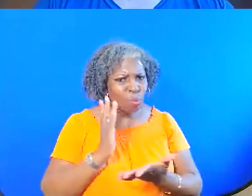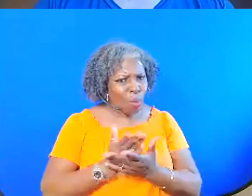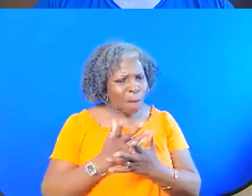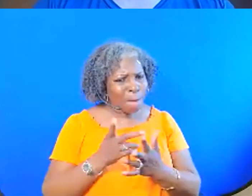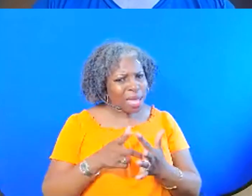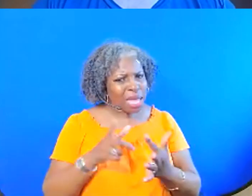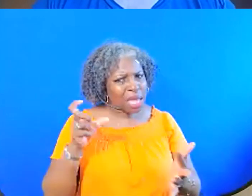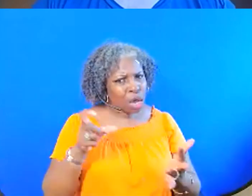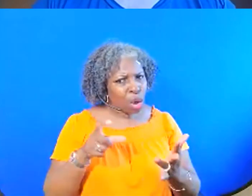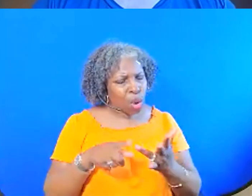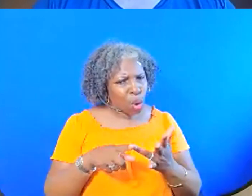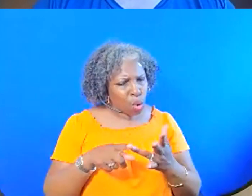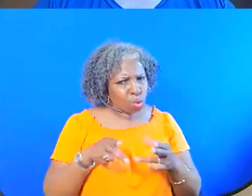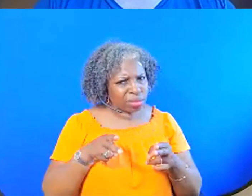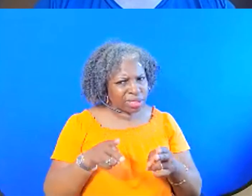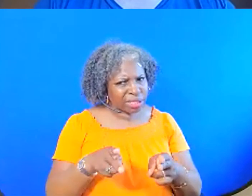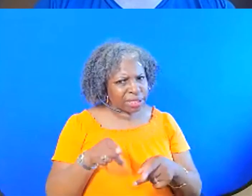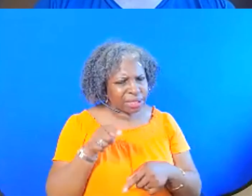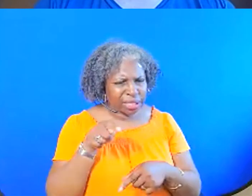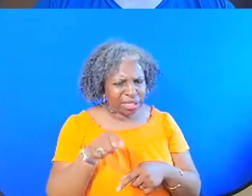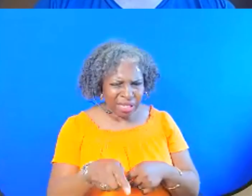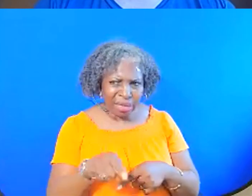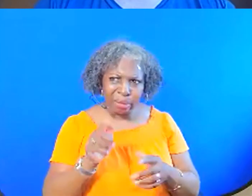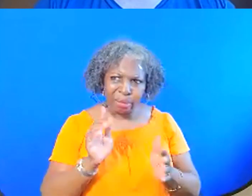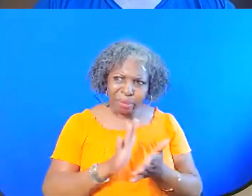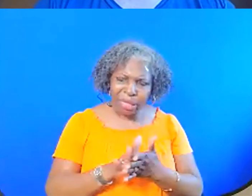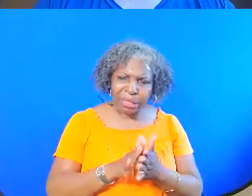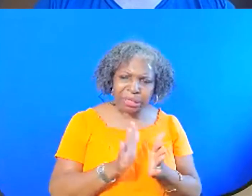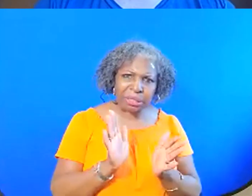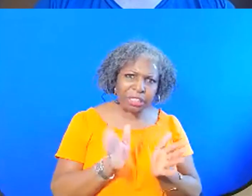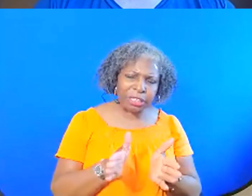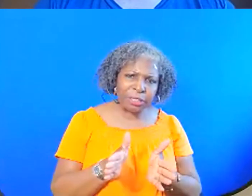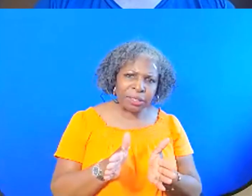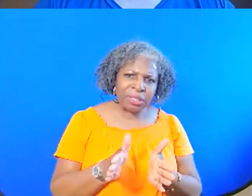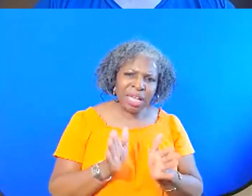if you're going to live within an ecosystem, then you've got to eat from it as well.